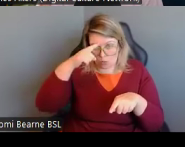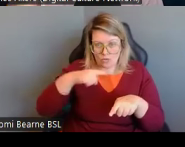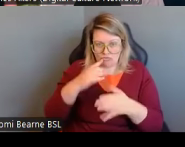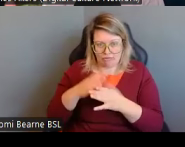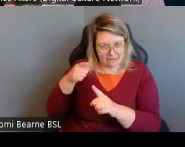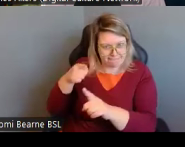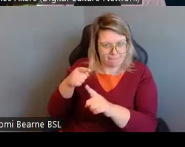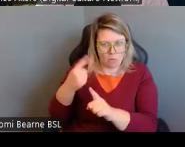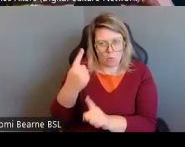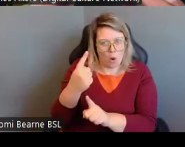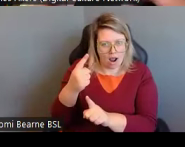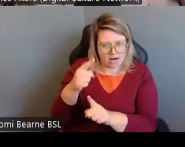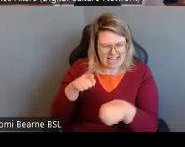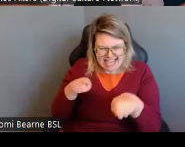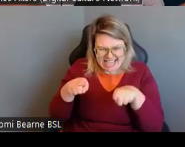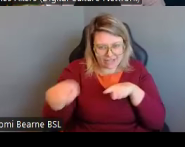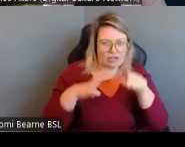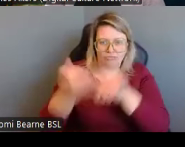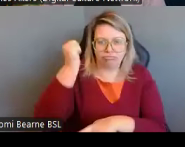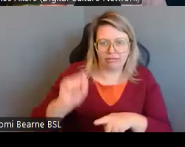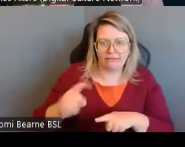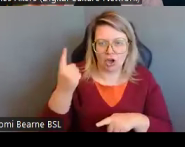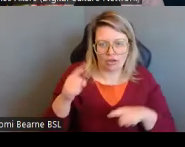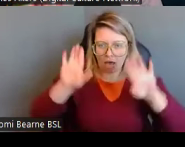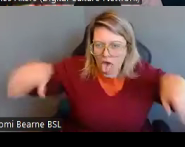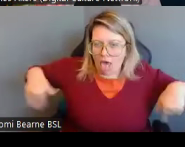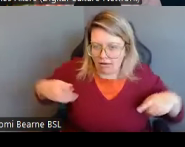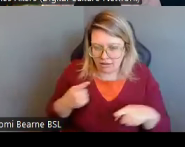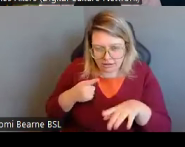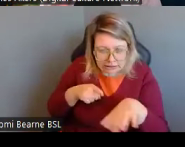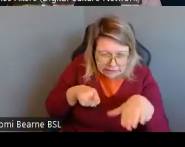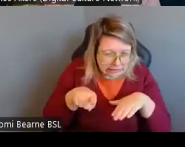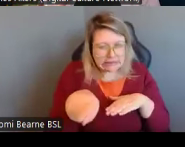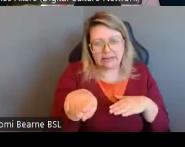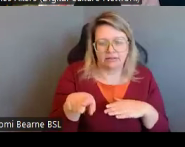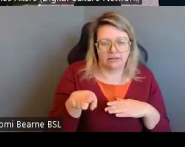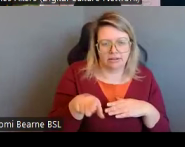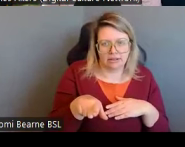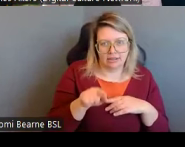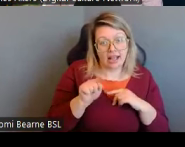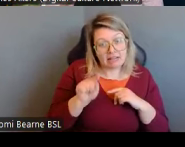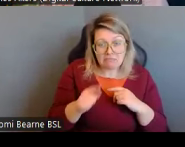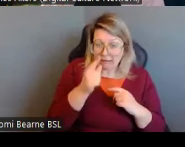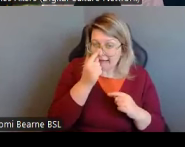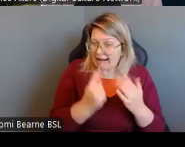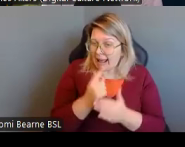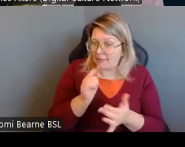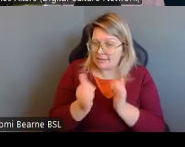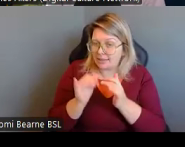trying to get there first, regardless of everybody else. All the effort is in one thing. This is what can happen with some types of data you might collect